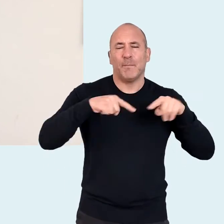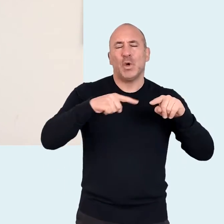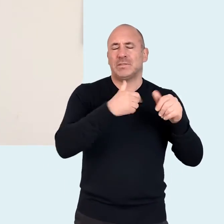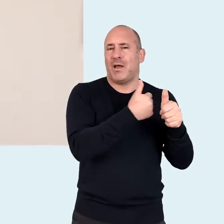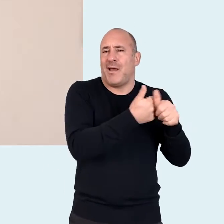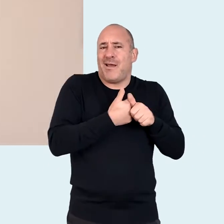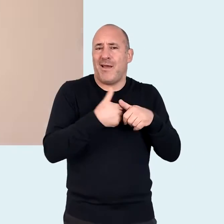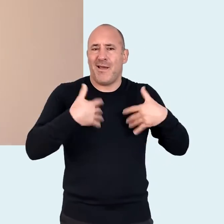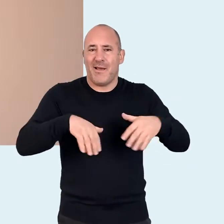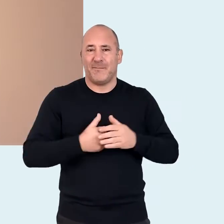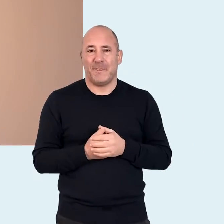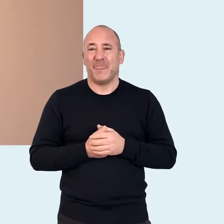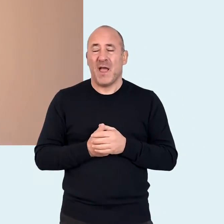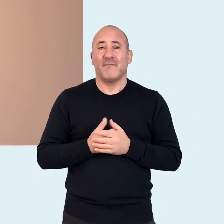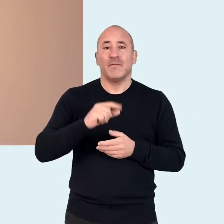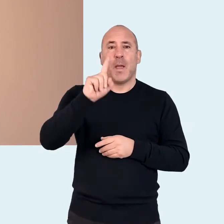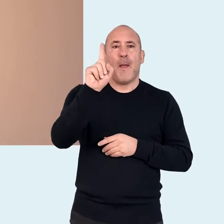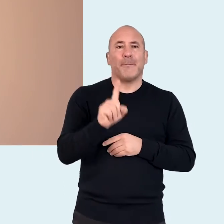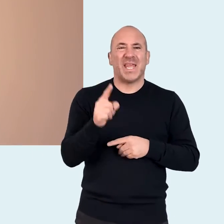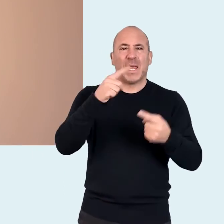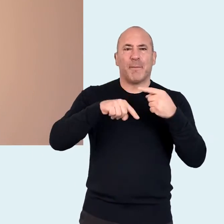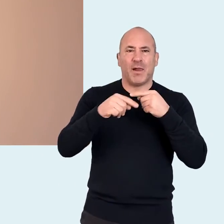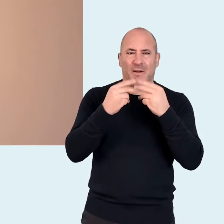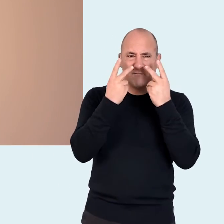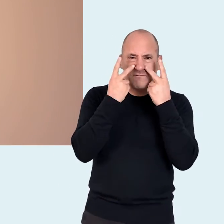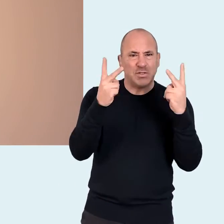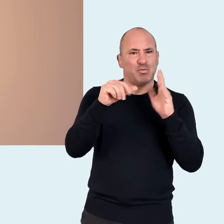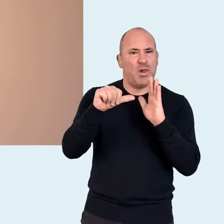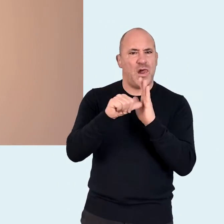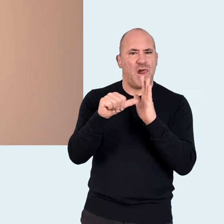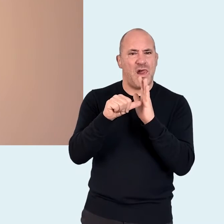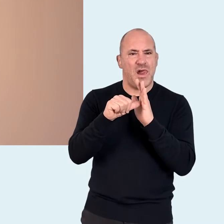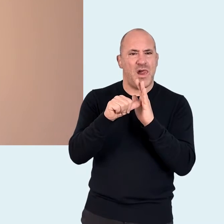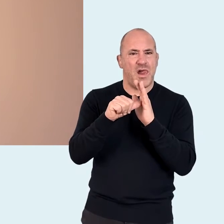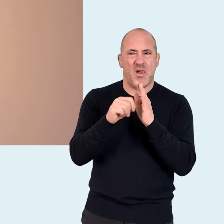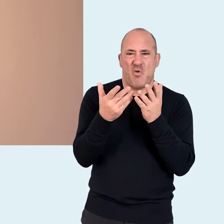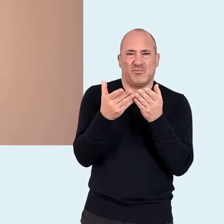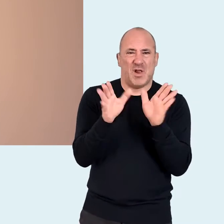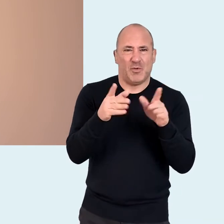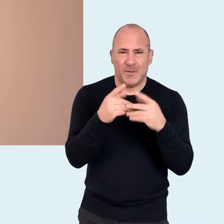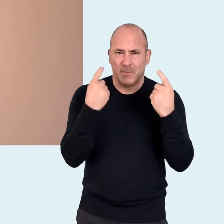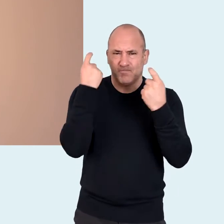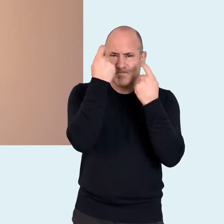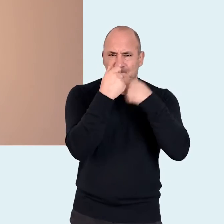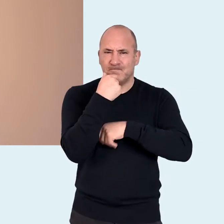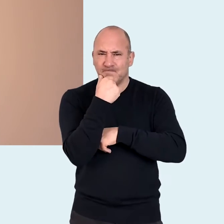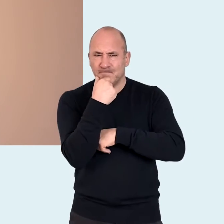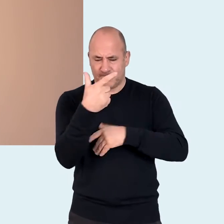And especially if you've got people who have got visual difficulties and just in general,